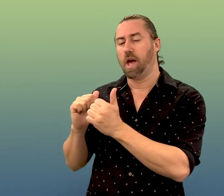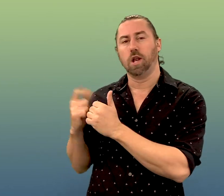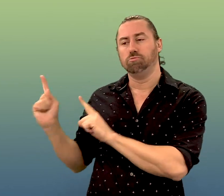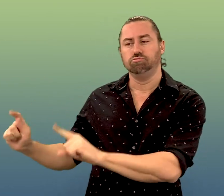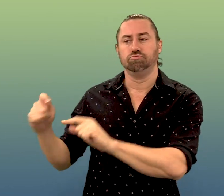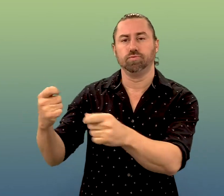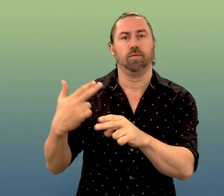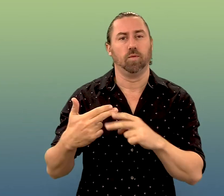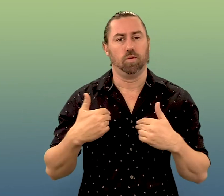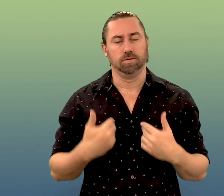or a delivery partner.